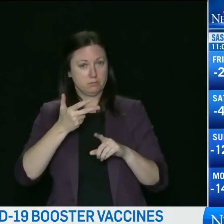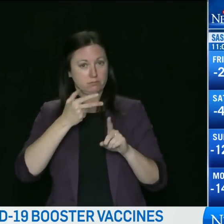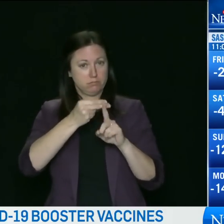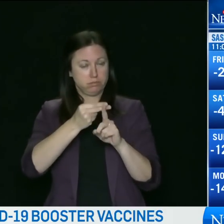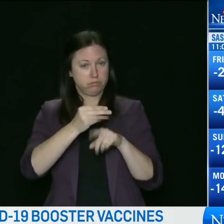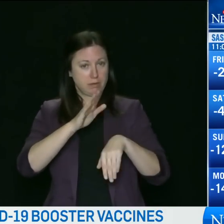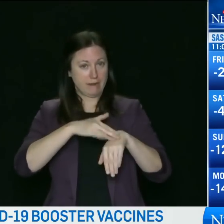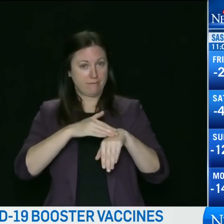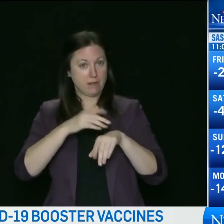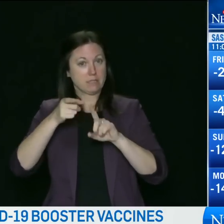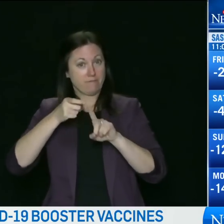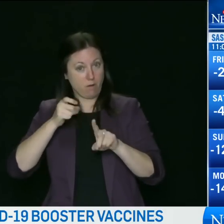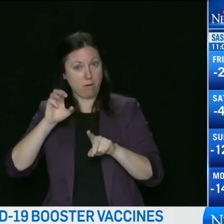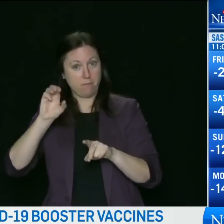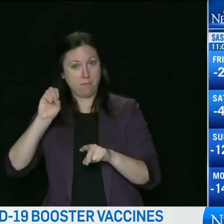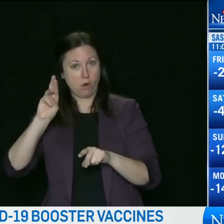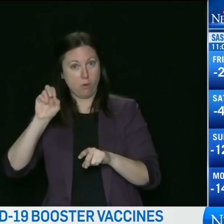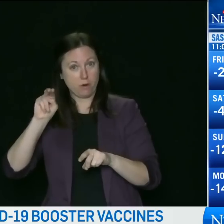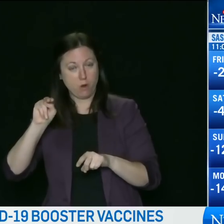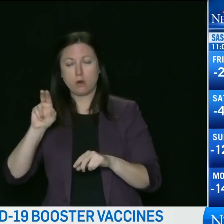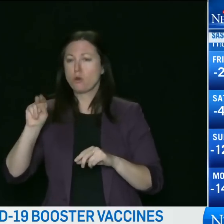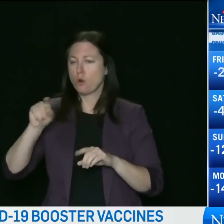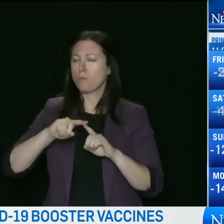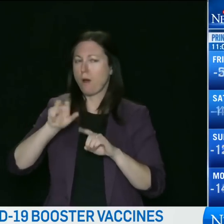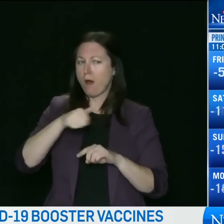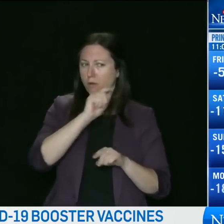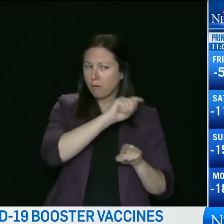EXPEDIENT MANNER.